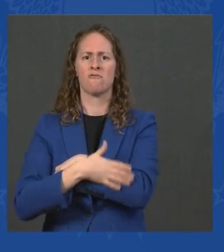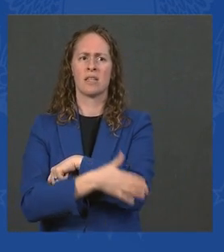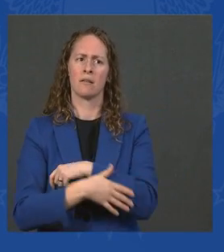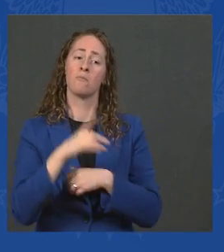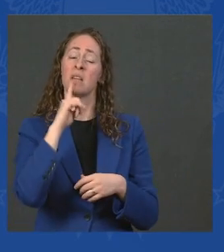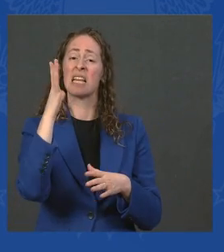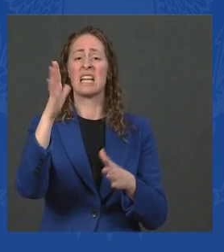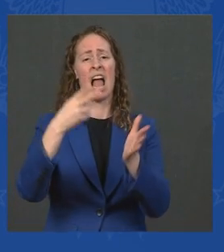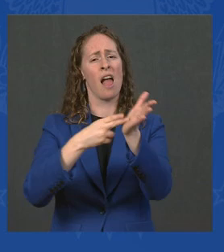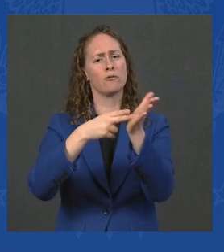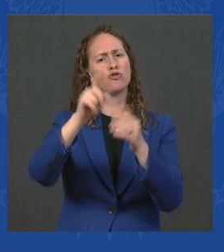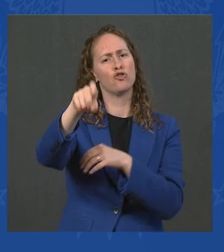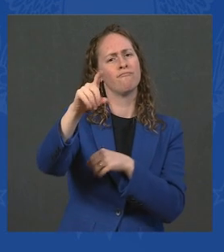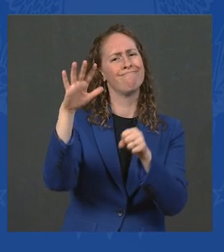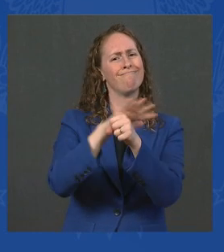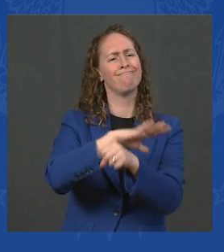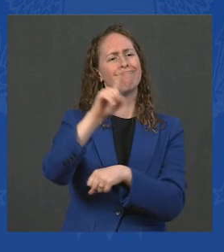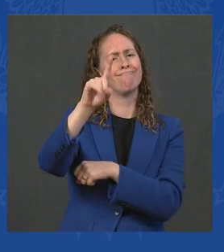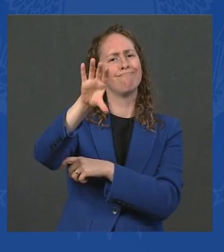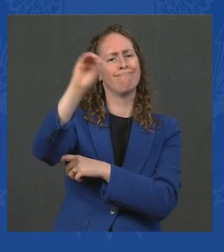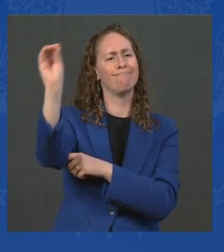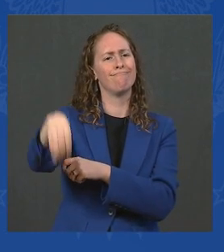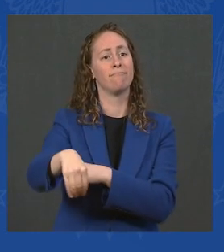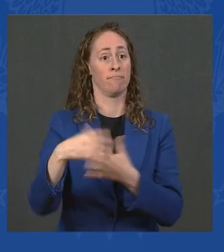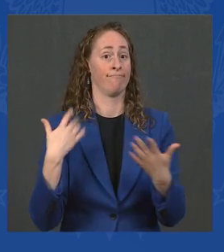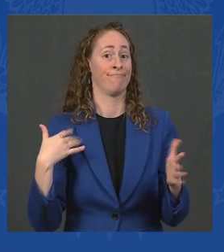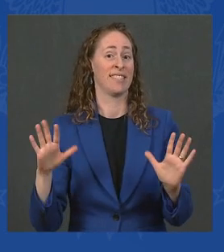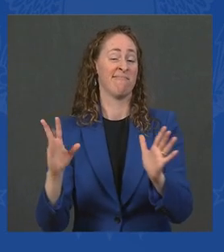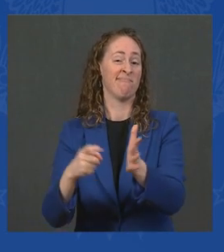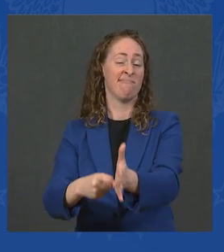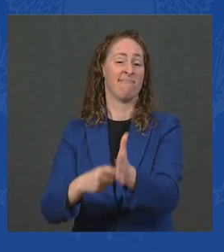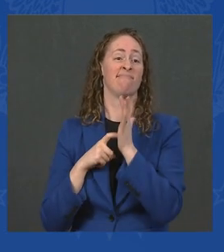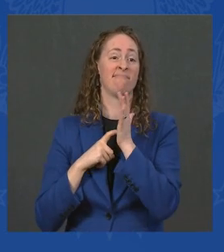We're requiring vaccination for teachers where I have authority to require it --